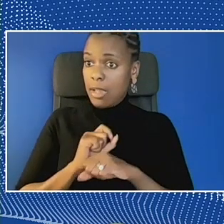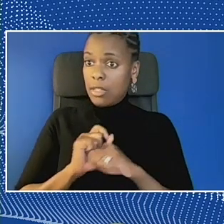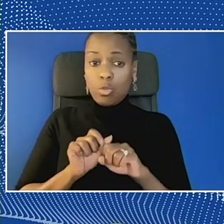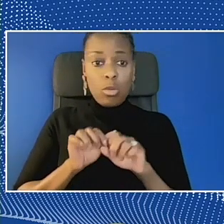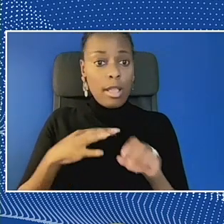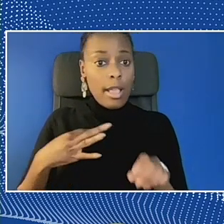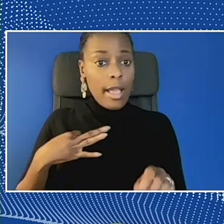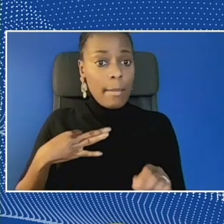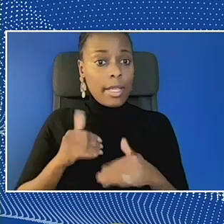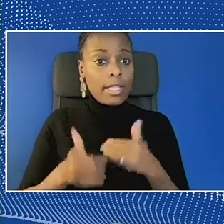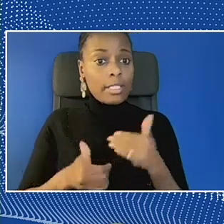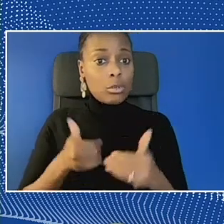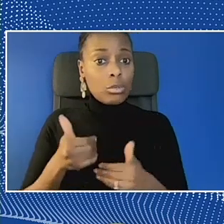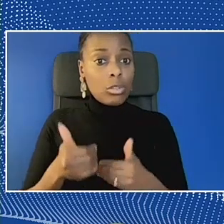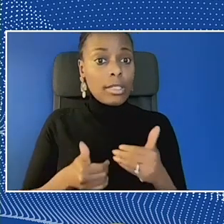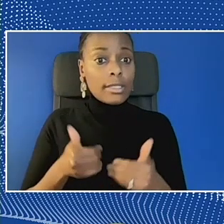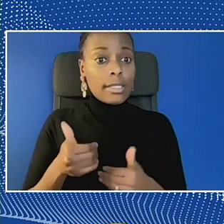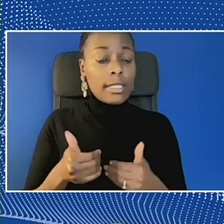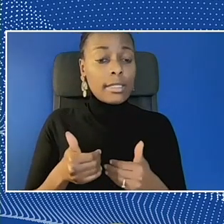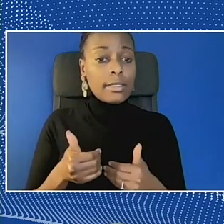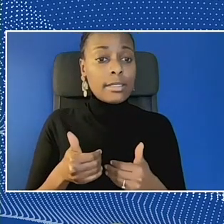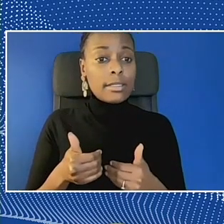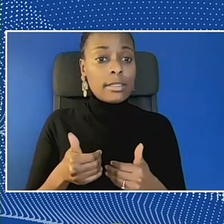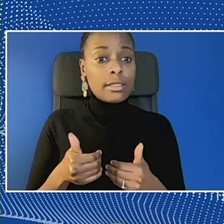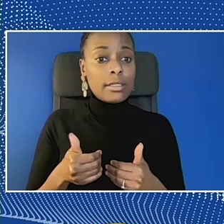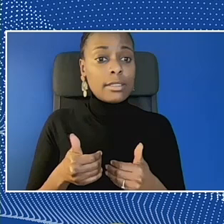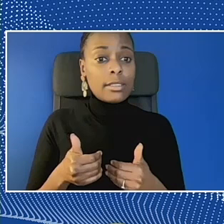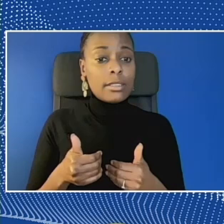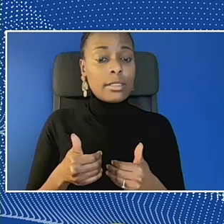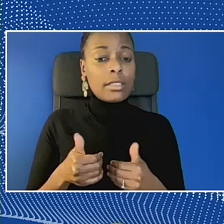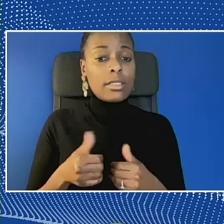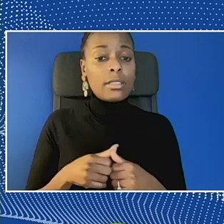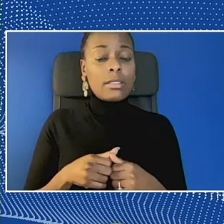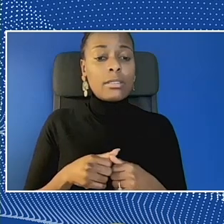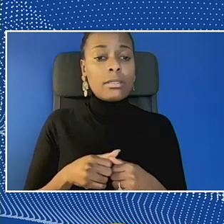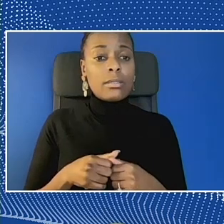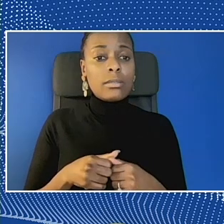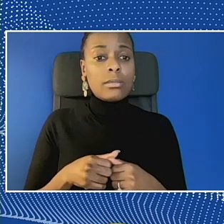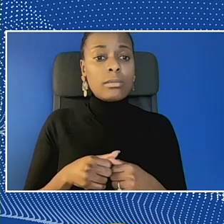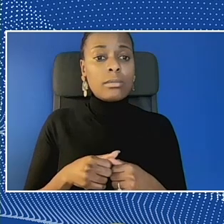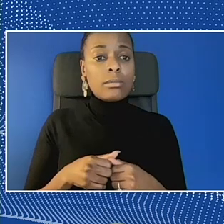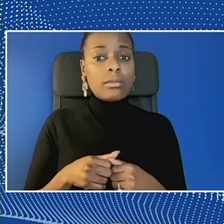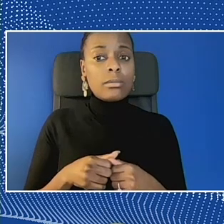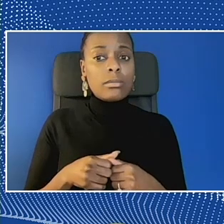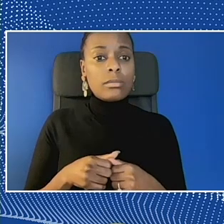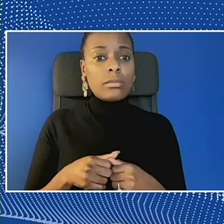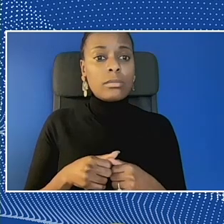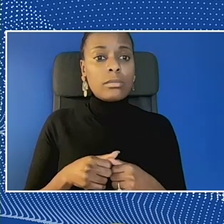itself defeats multitudes of eligible